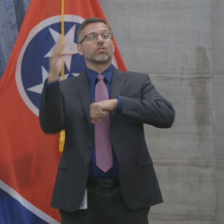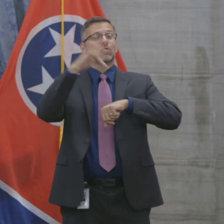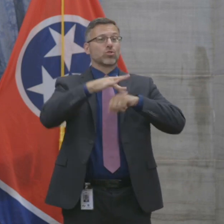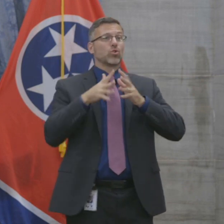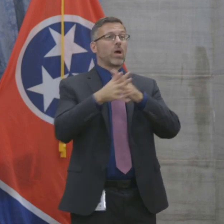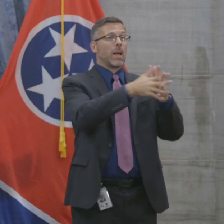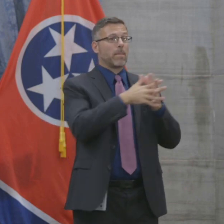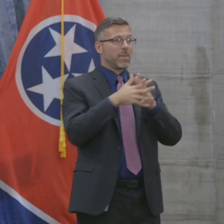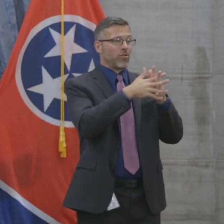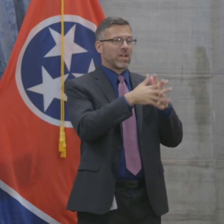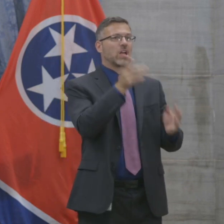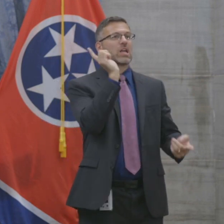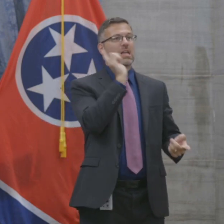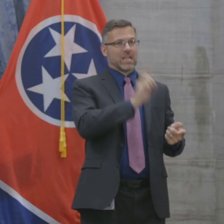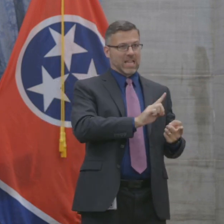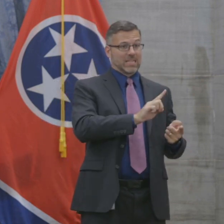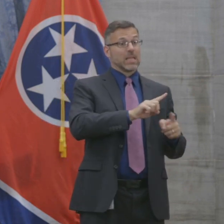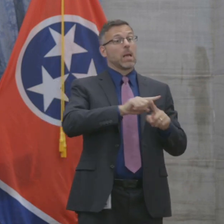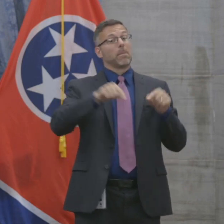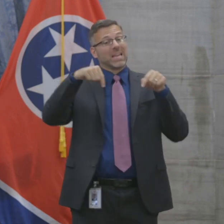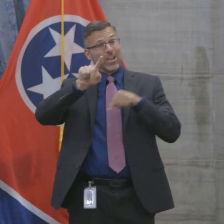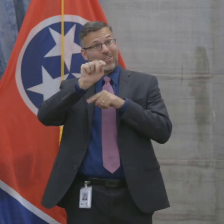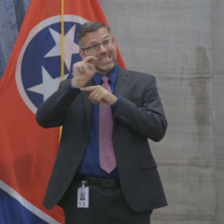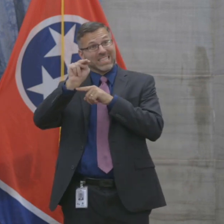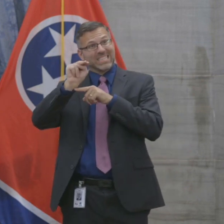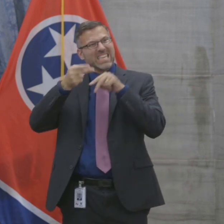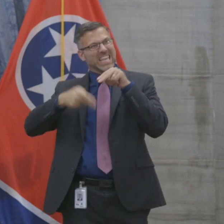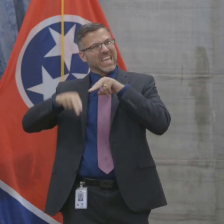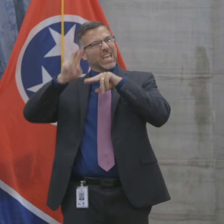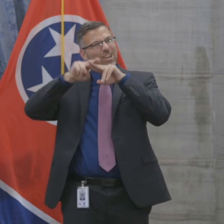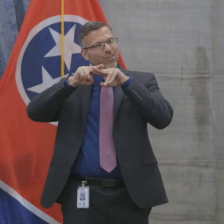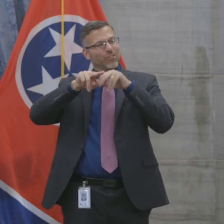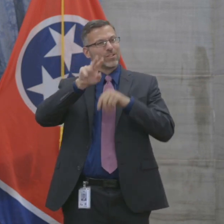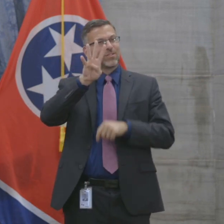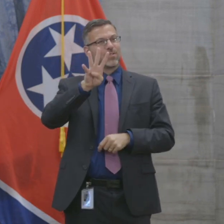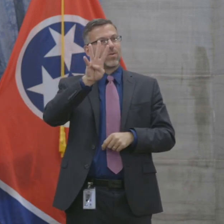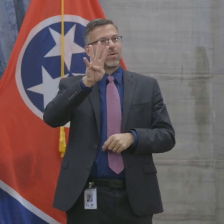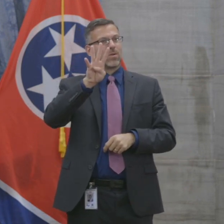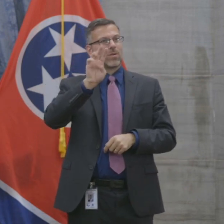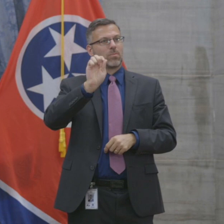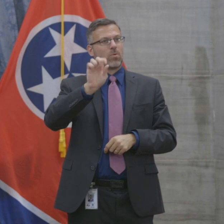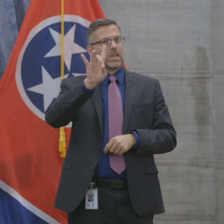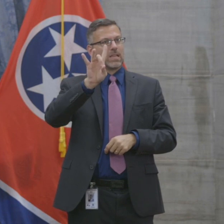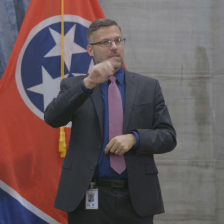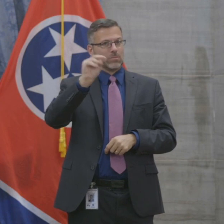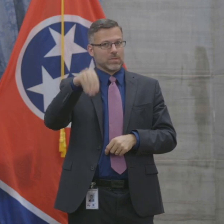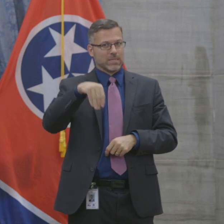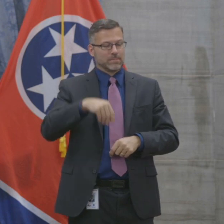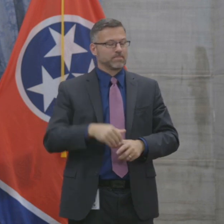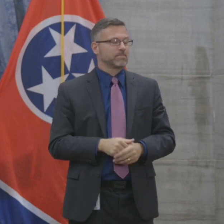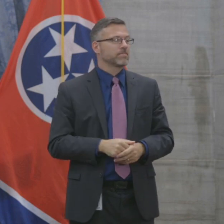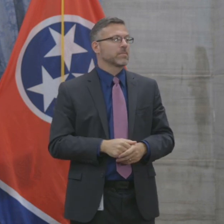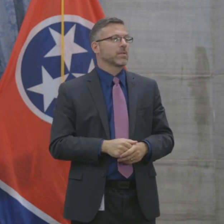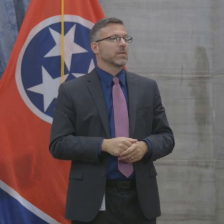travel expenditures. And in 2019 we saw 126 million domestic